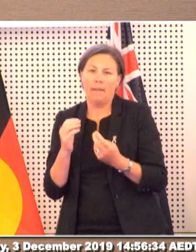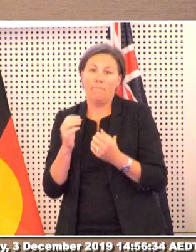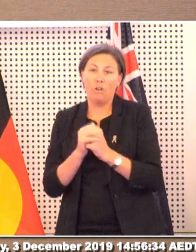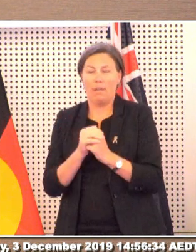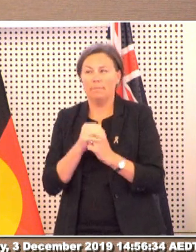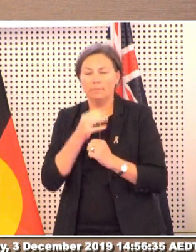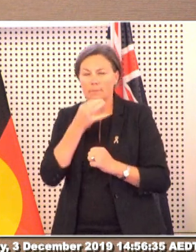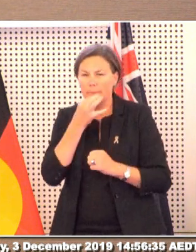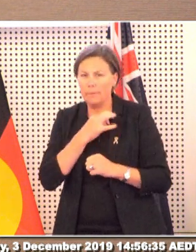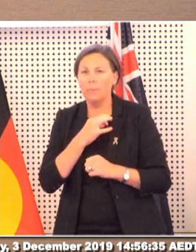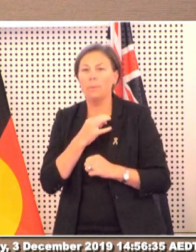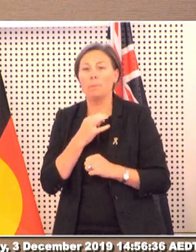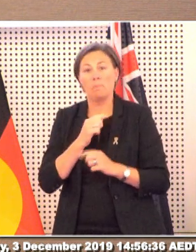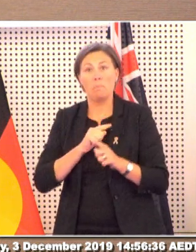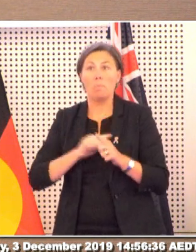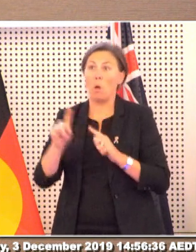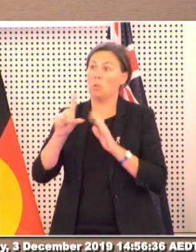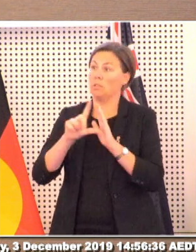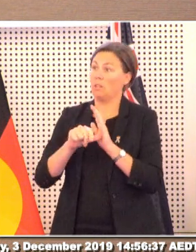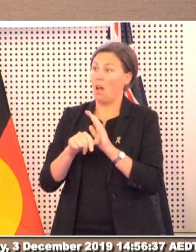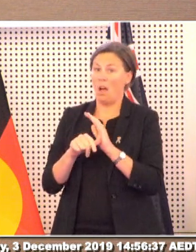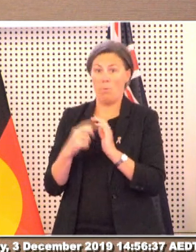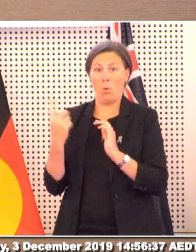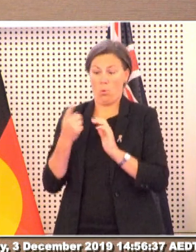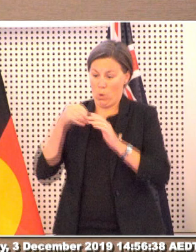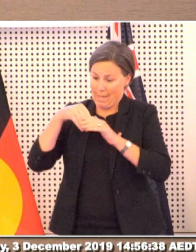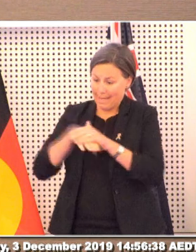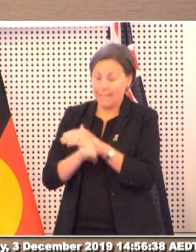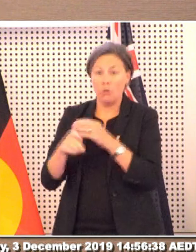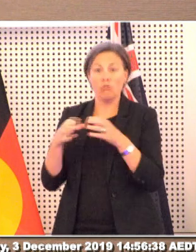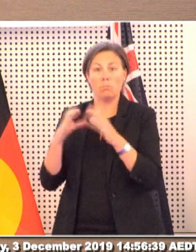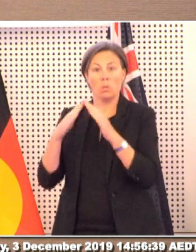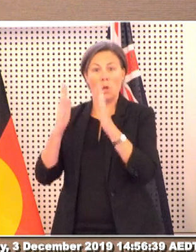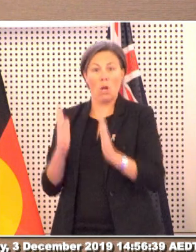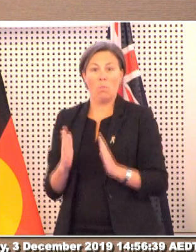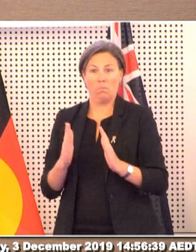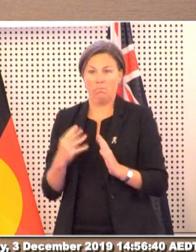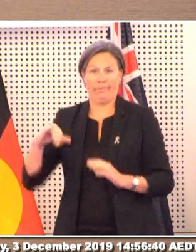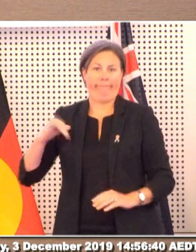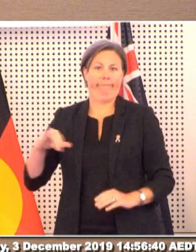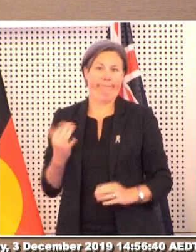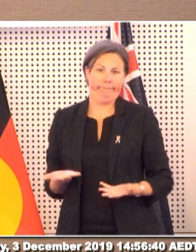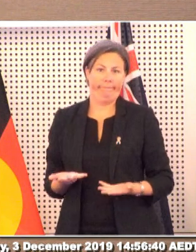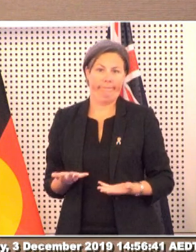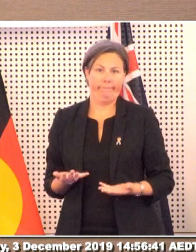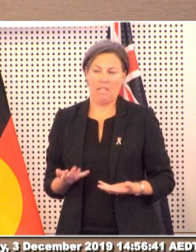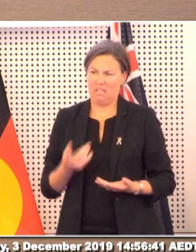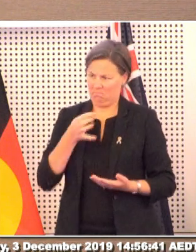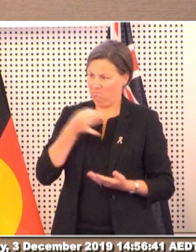only going to have paid employees in that environment. So what are the consequences of that type of arrangement?